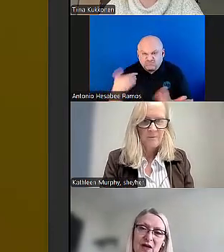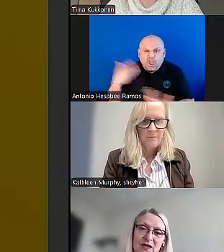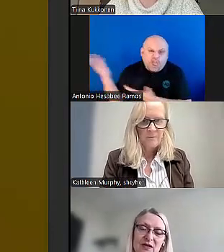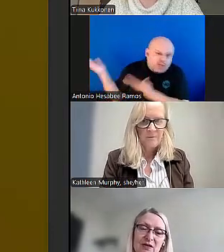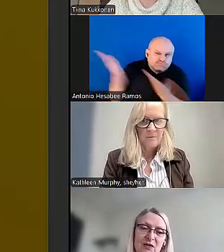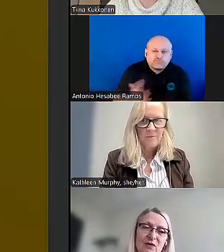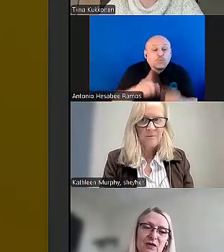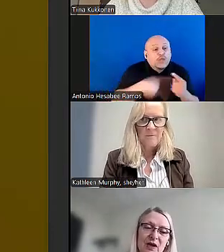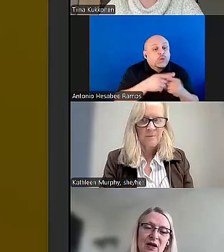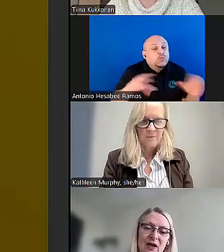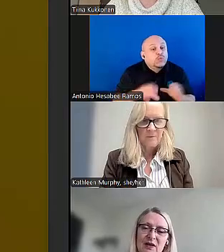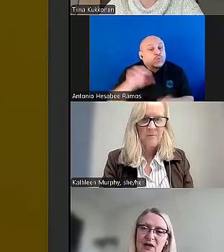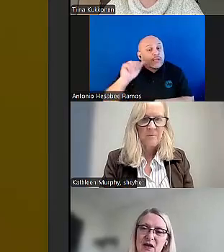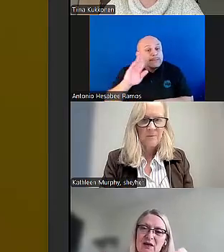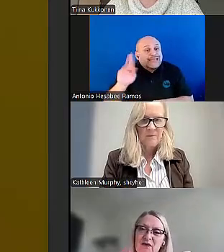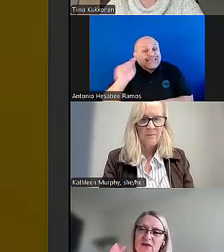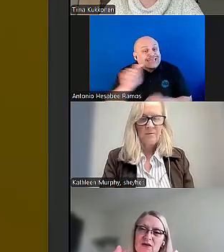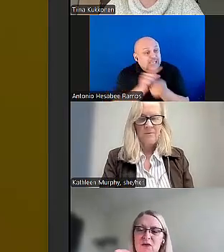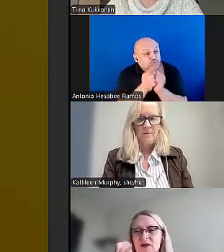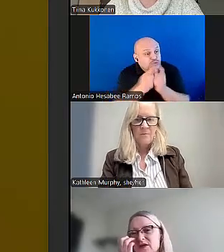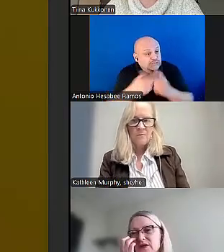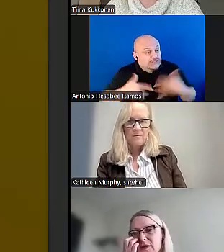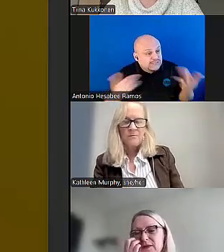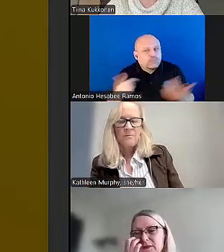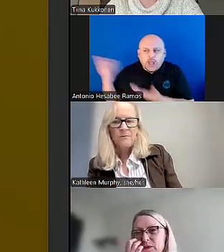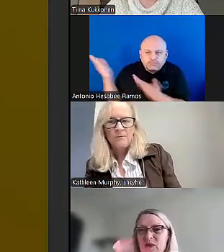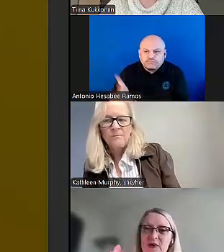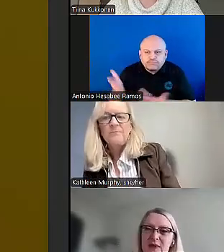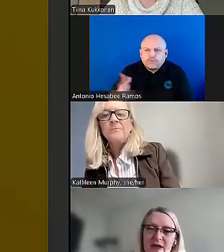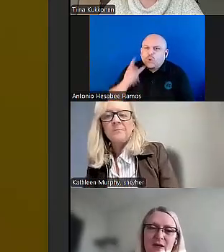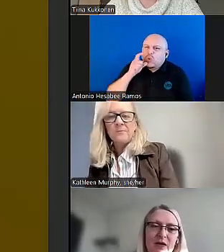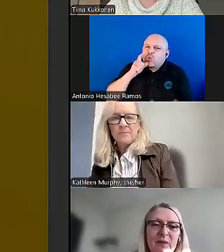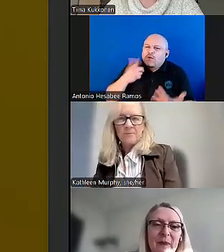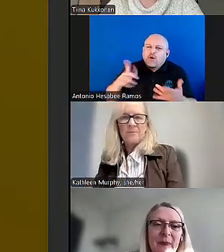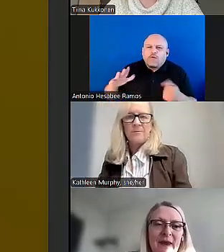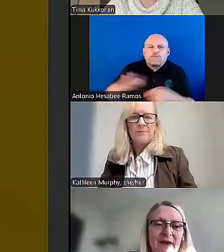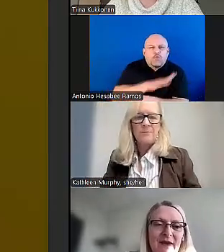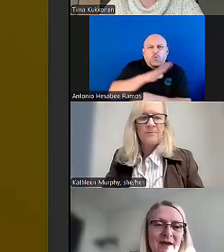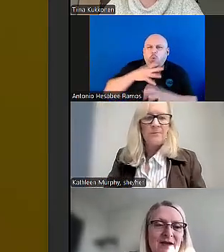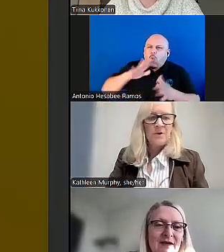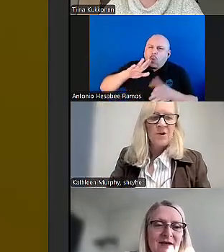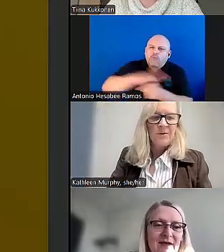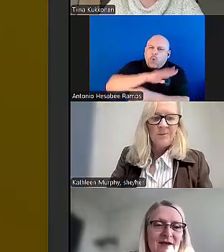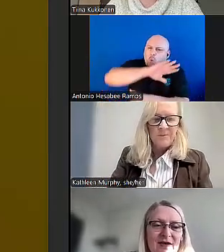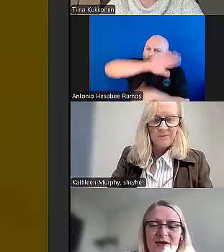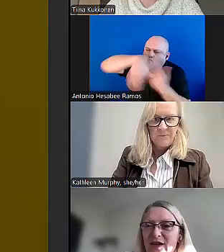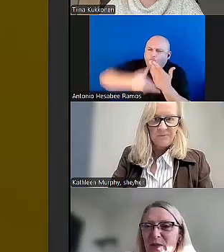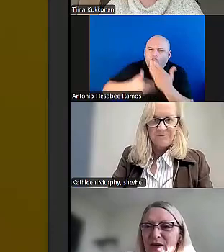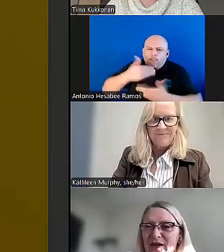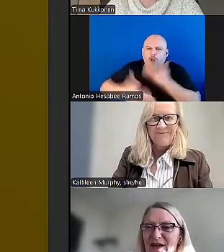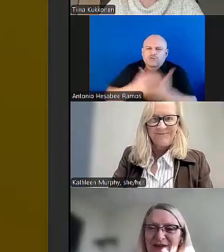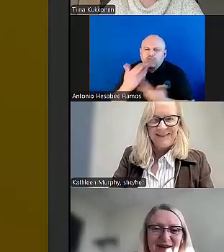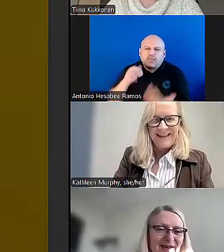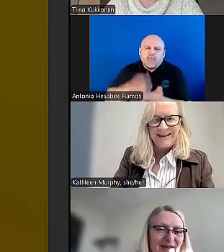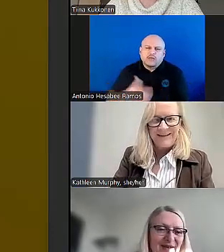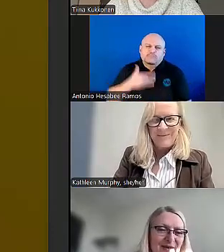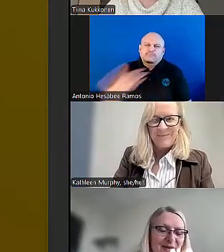events, so it's kind of this holistic process. Anyway, that's just a little bit to add there.